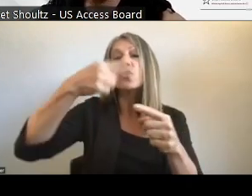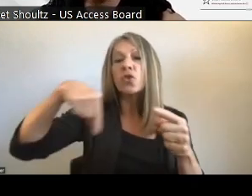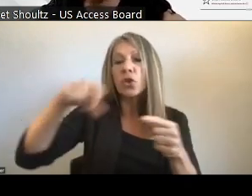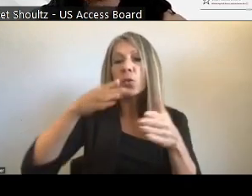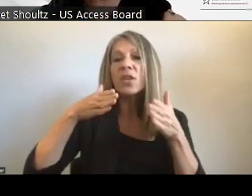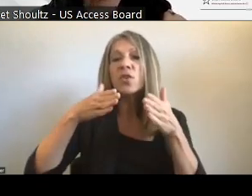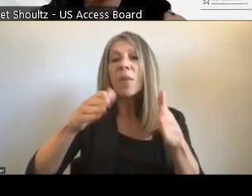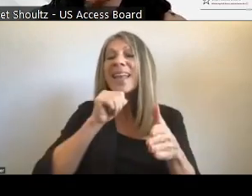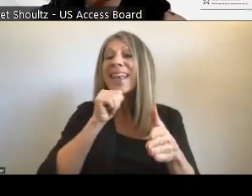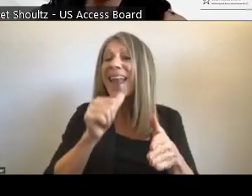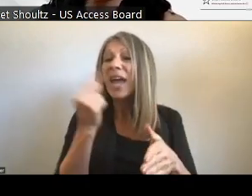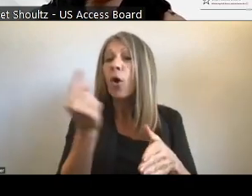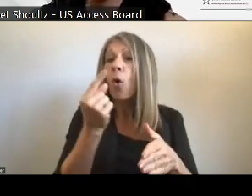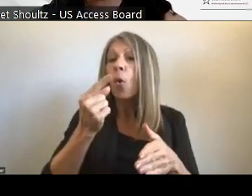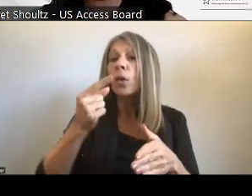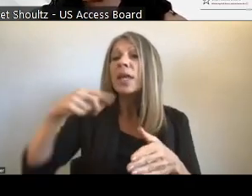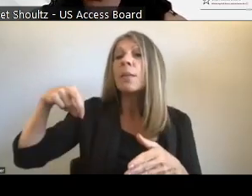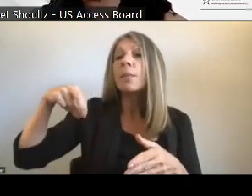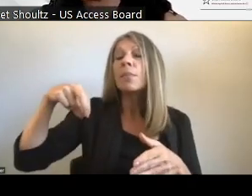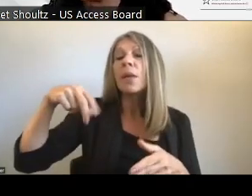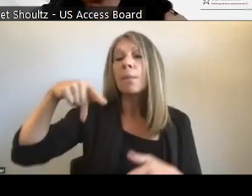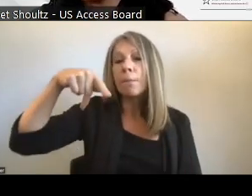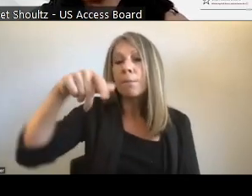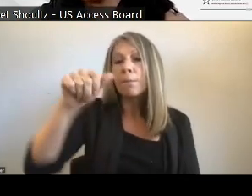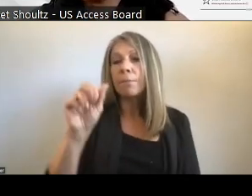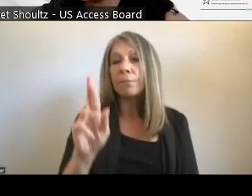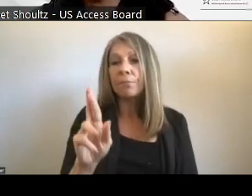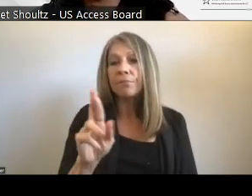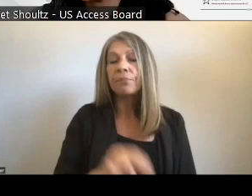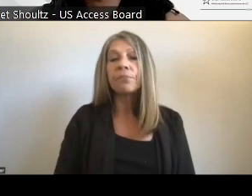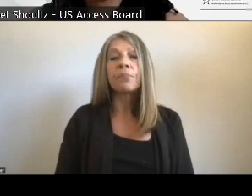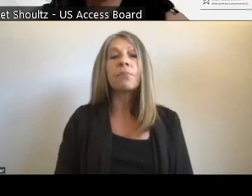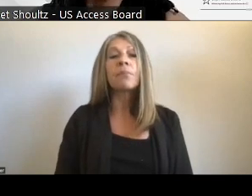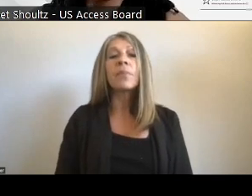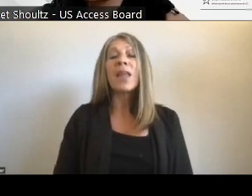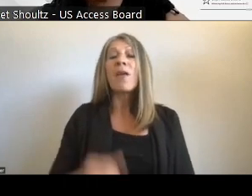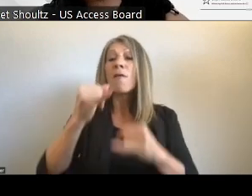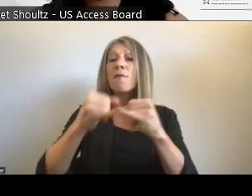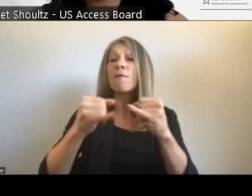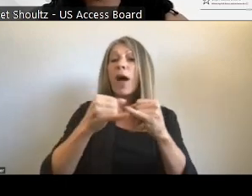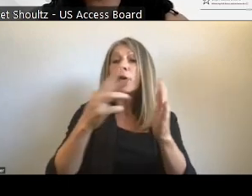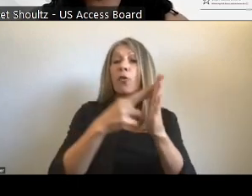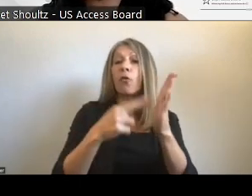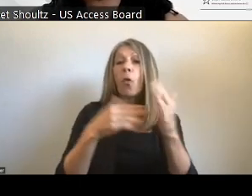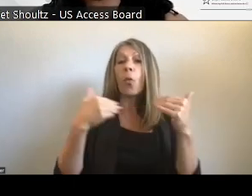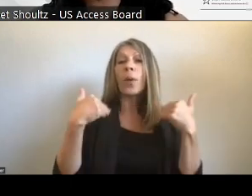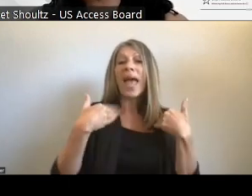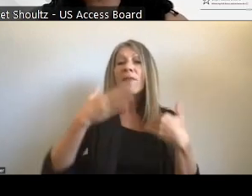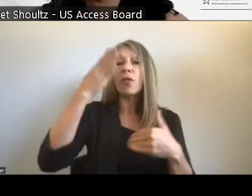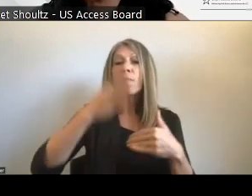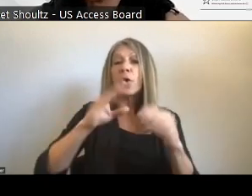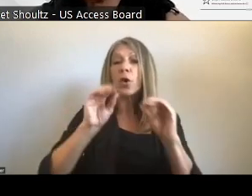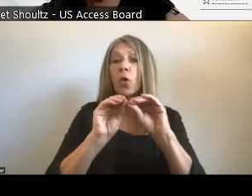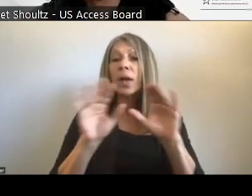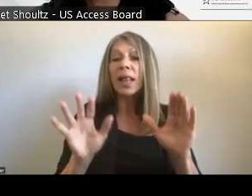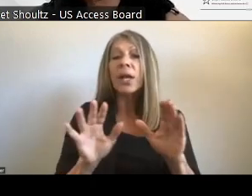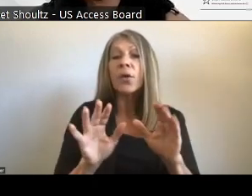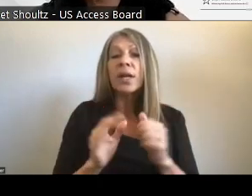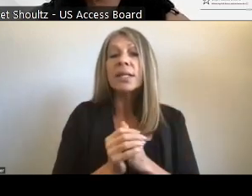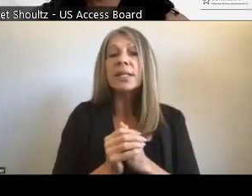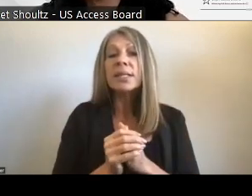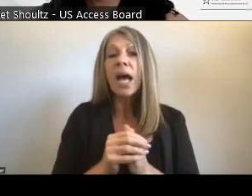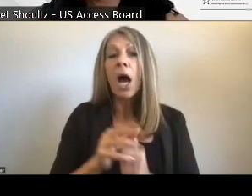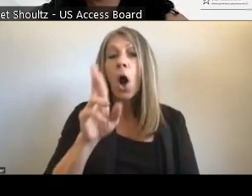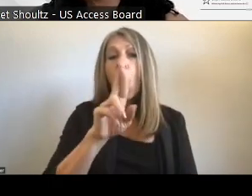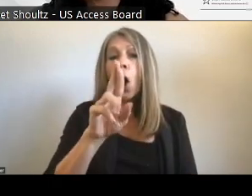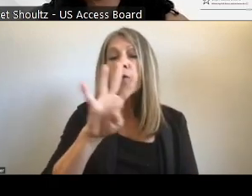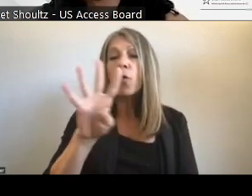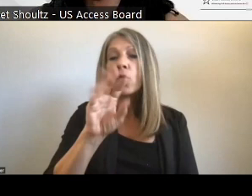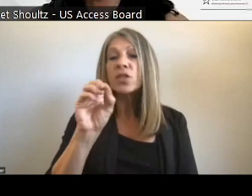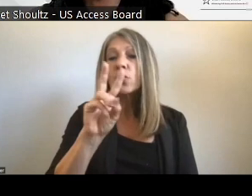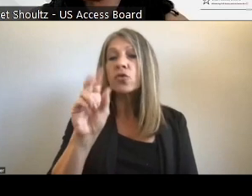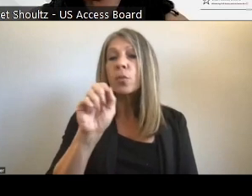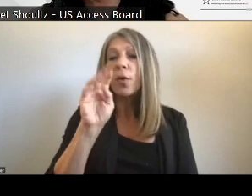just the pedestrian access route. In final rule we have the vertical clearance at R402.4.